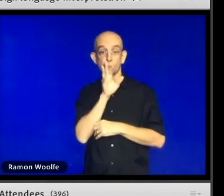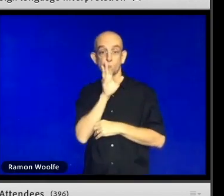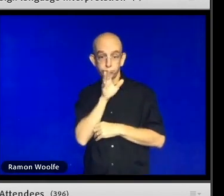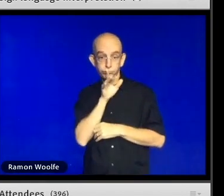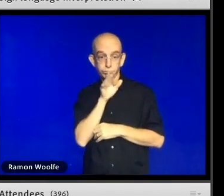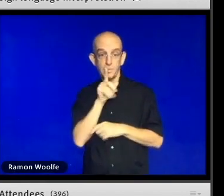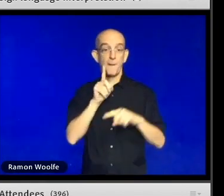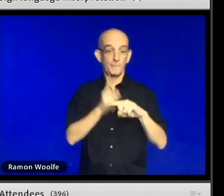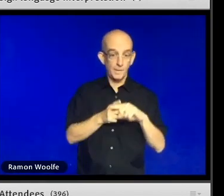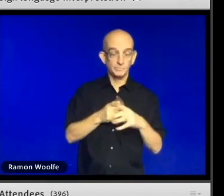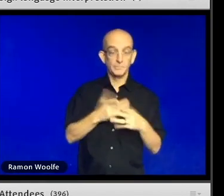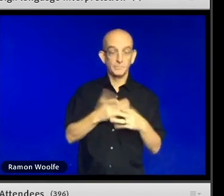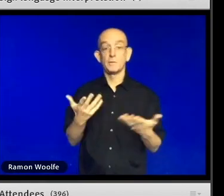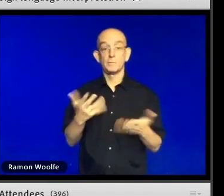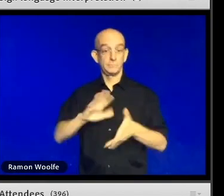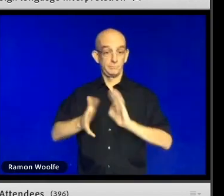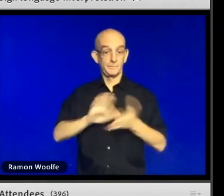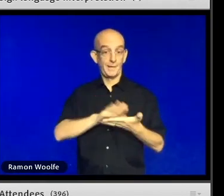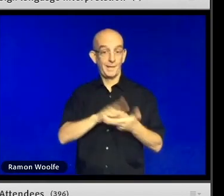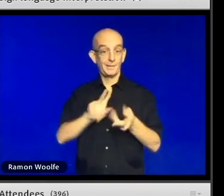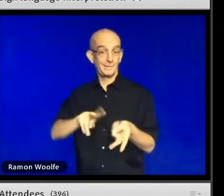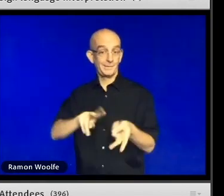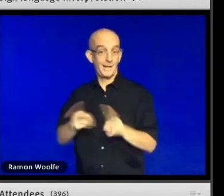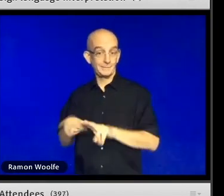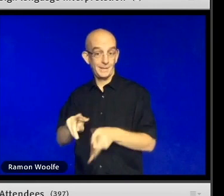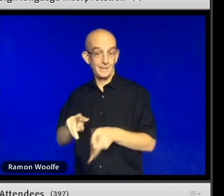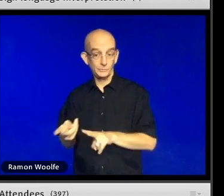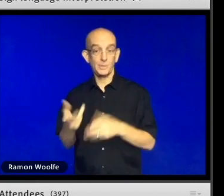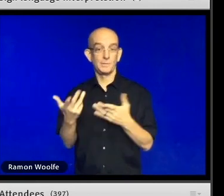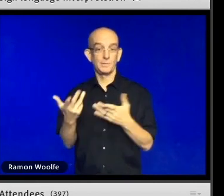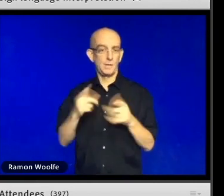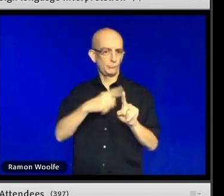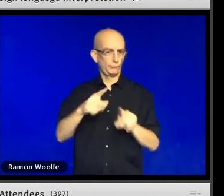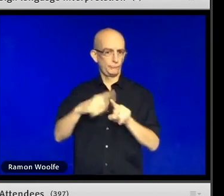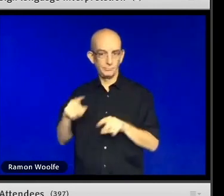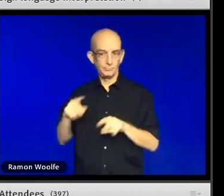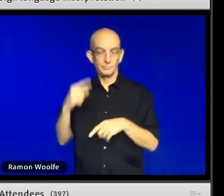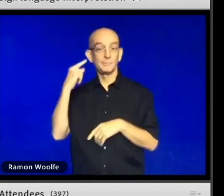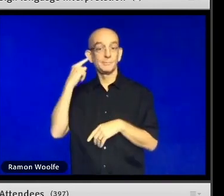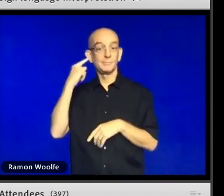have overcome this challenge. I know internet, parents who don't have internet or who don't